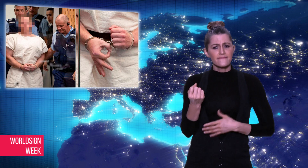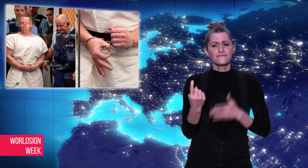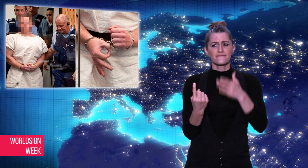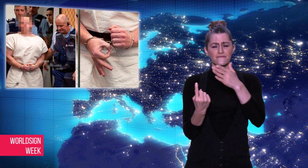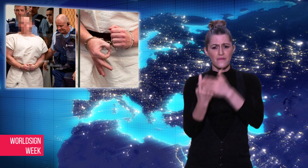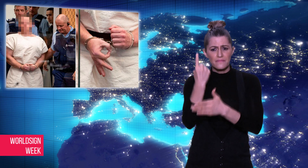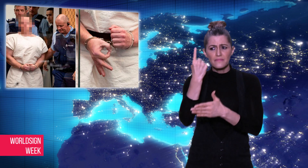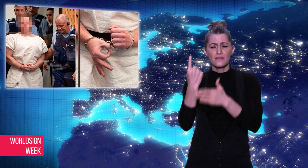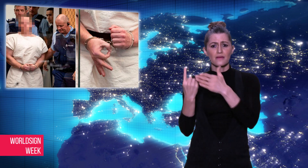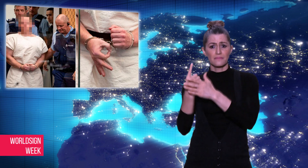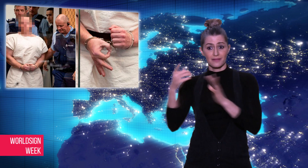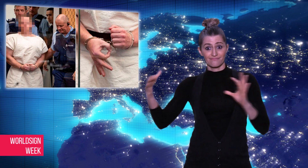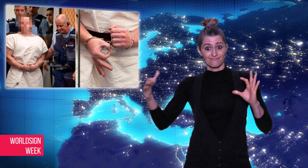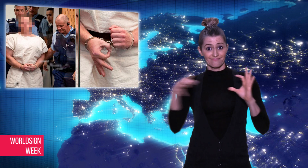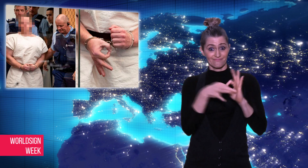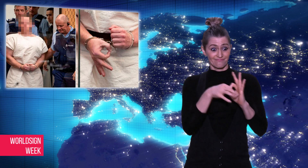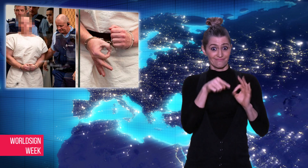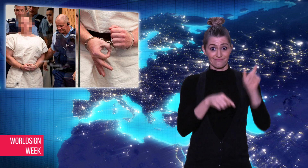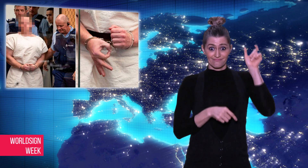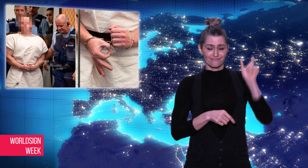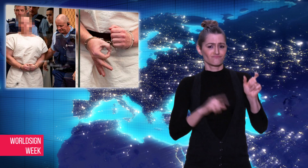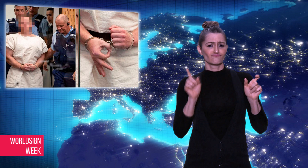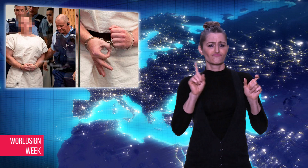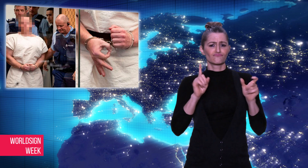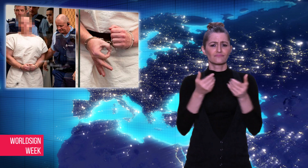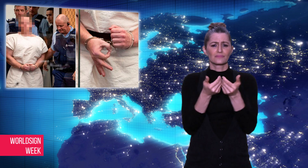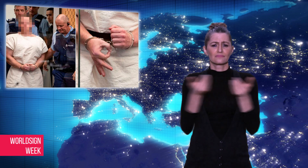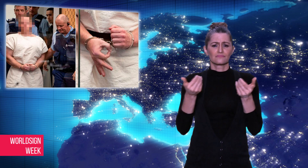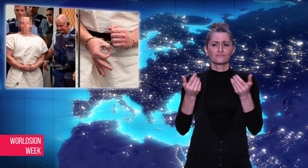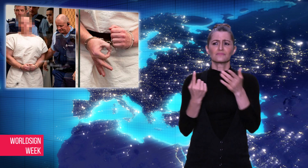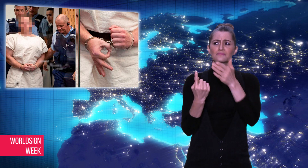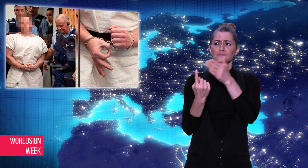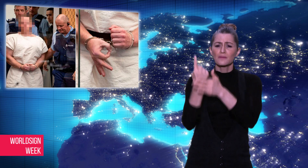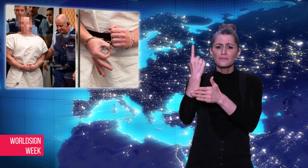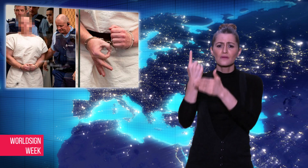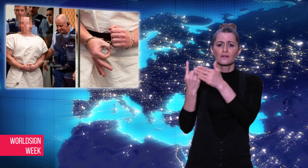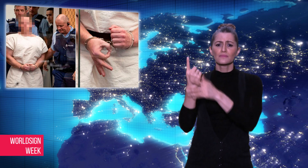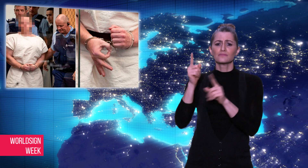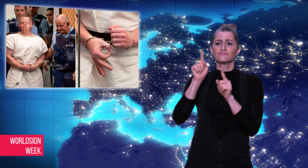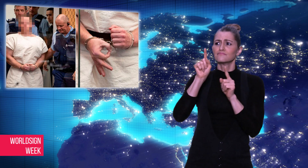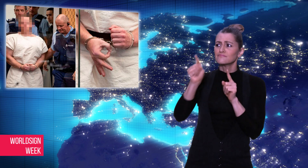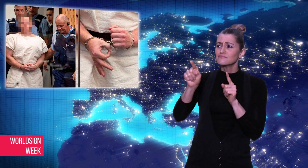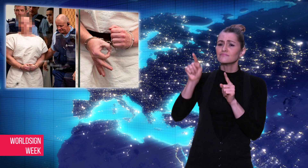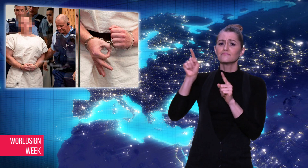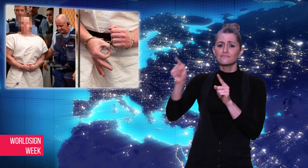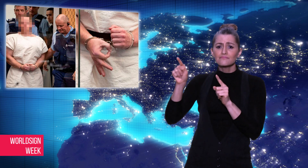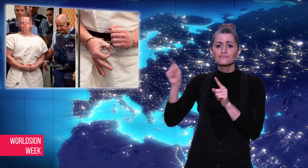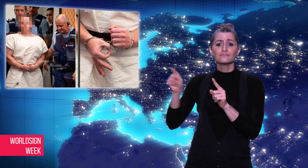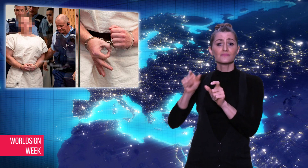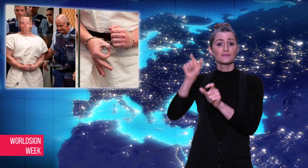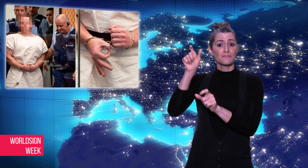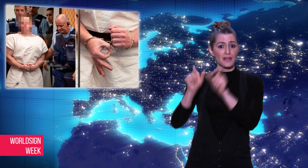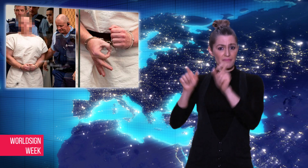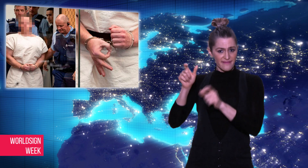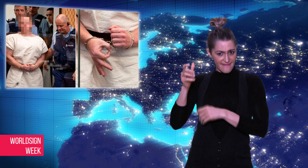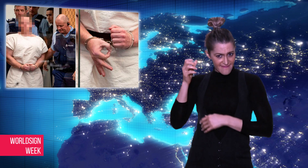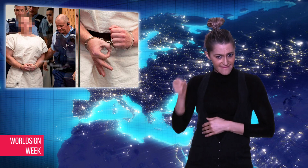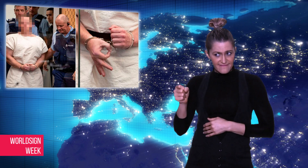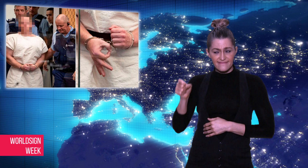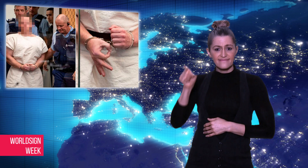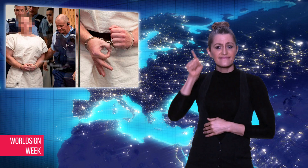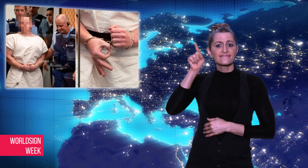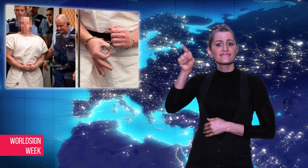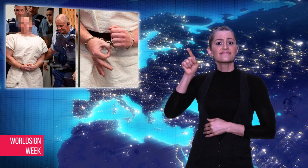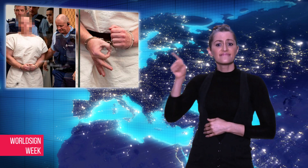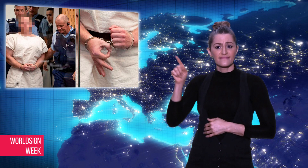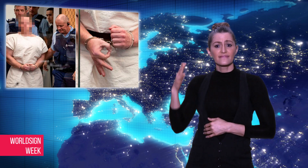Several people in separate incidents have been